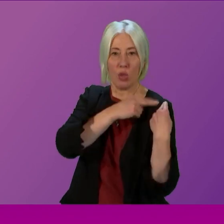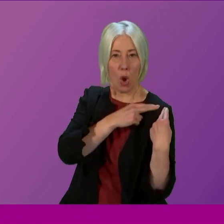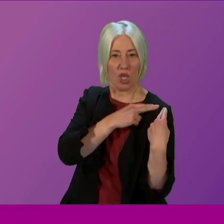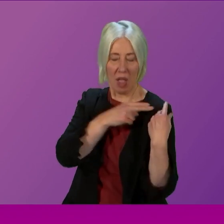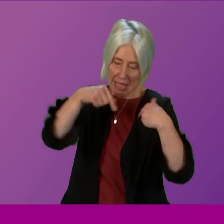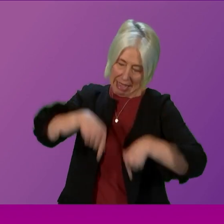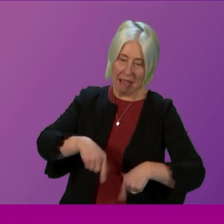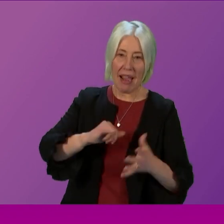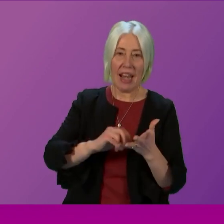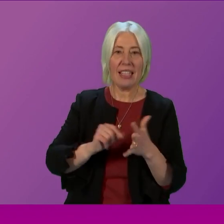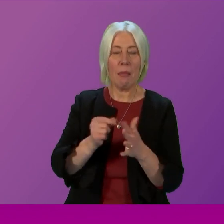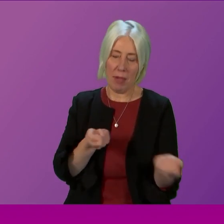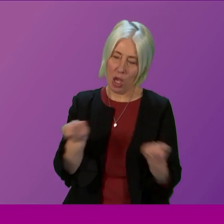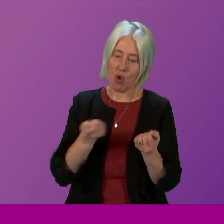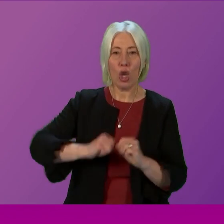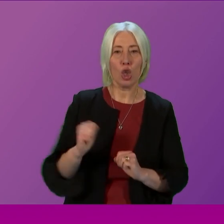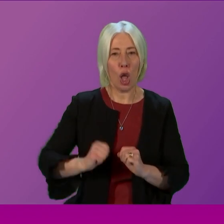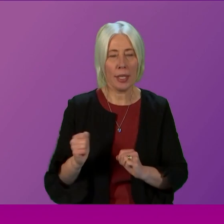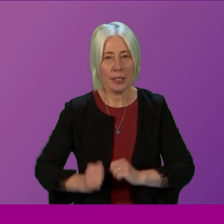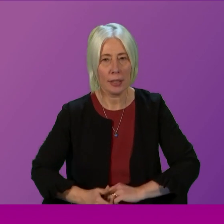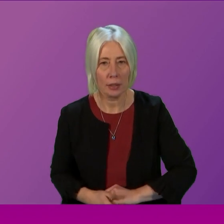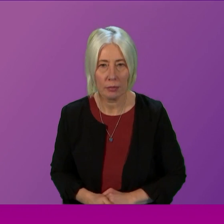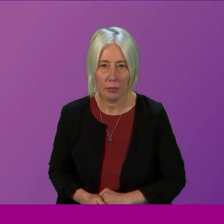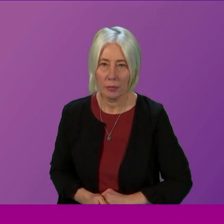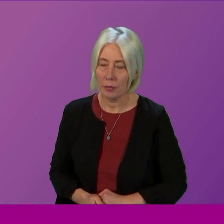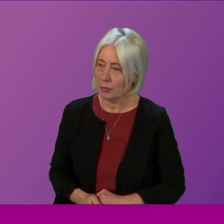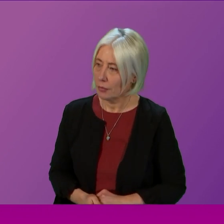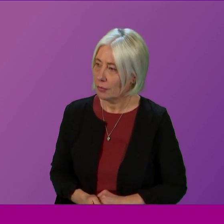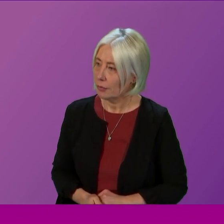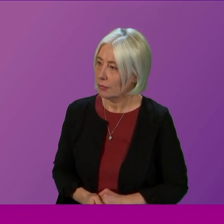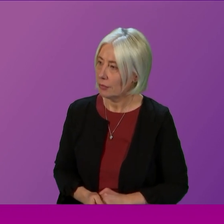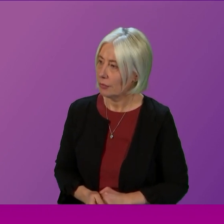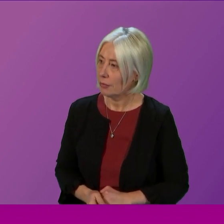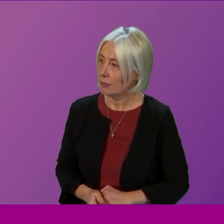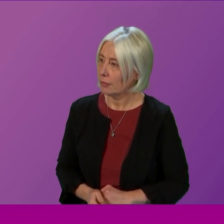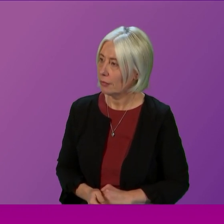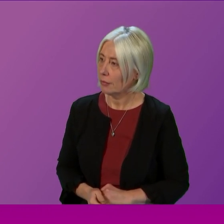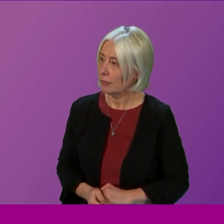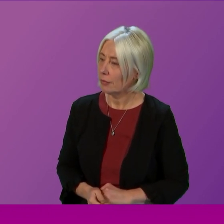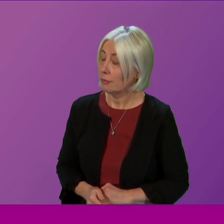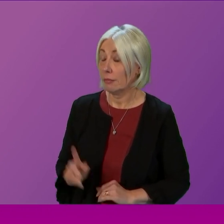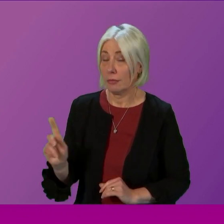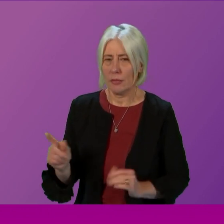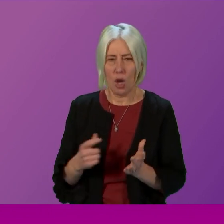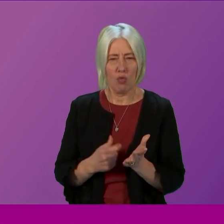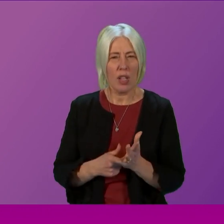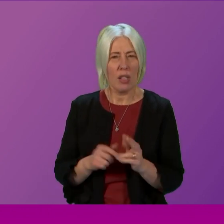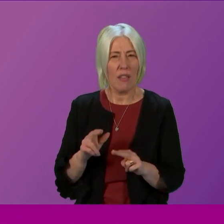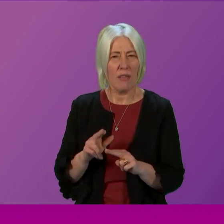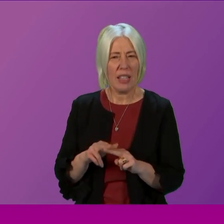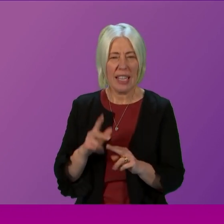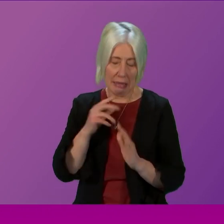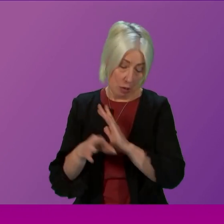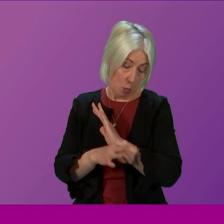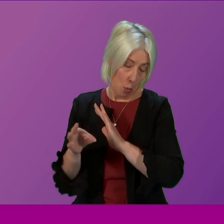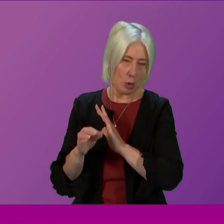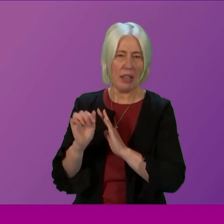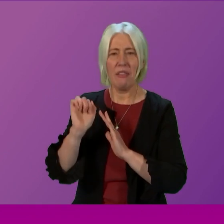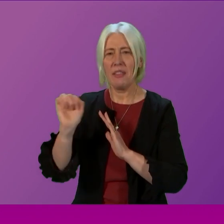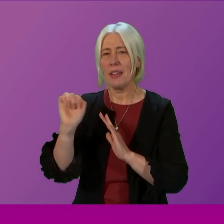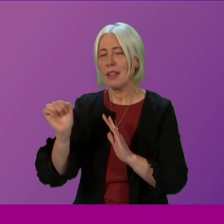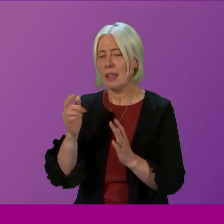I think that Russell Findlay exposed the motive behind his question in his last few words.